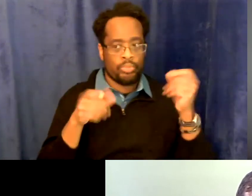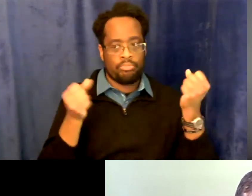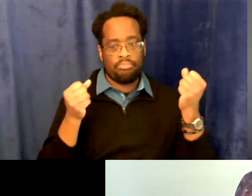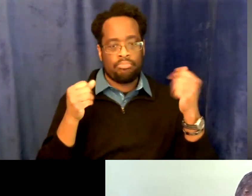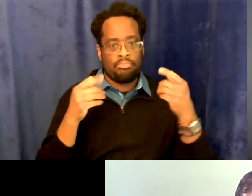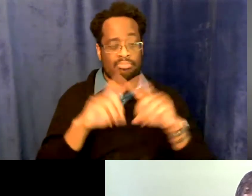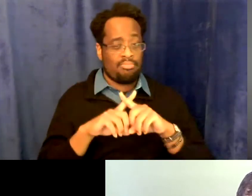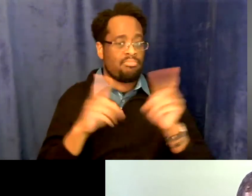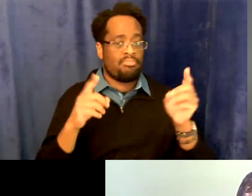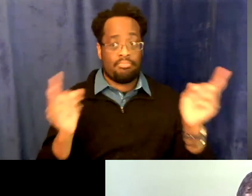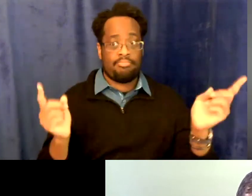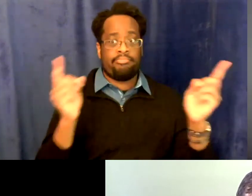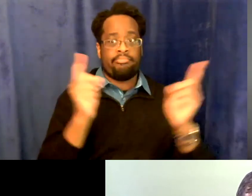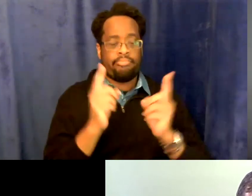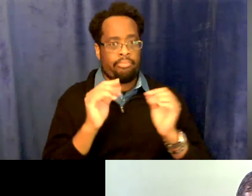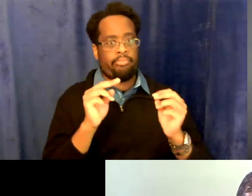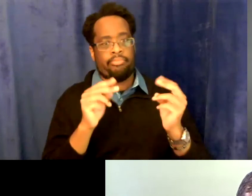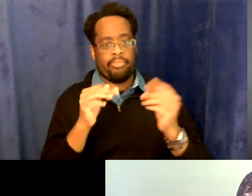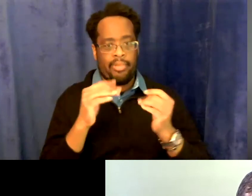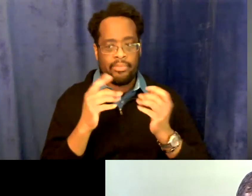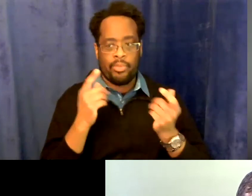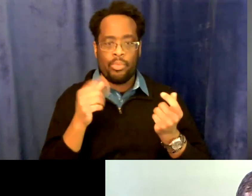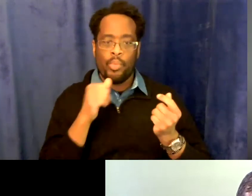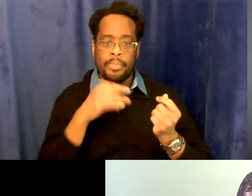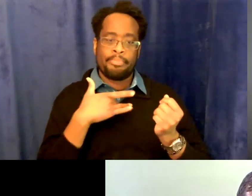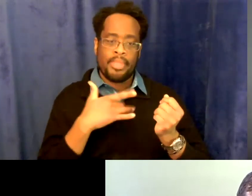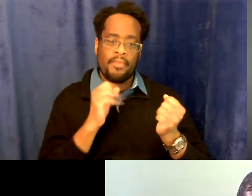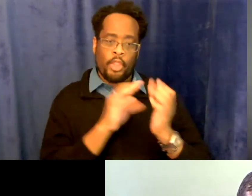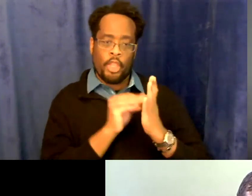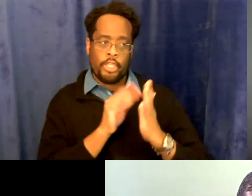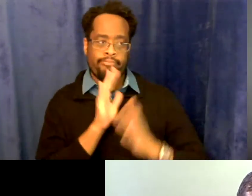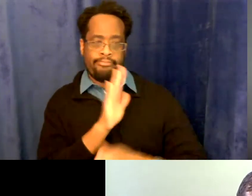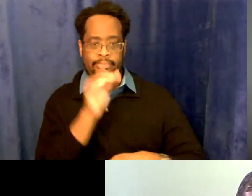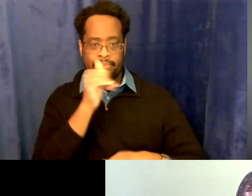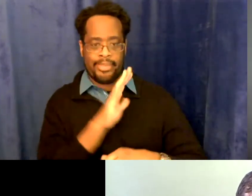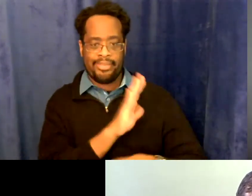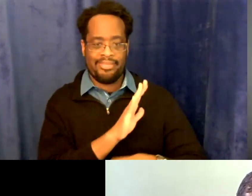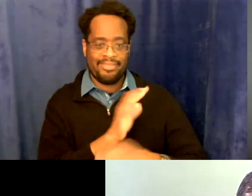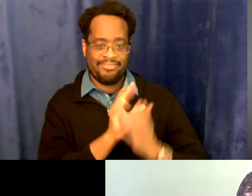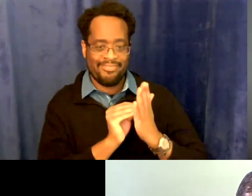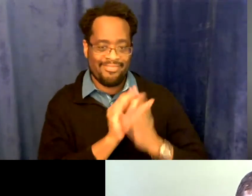to one school and girls to another so when they came uh to integrate with one another they had